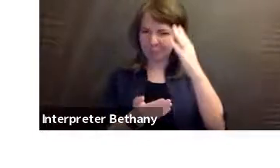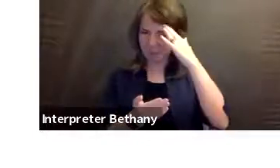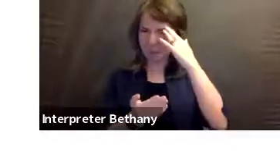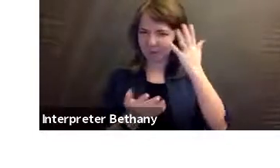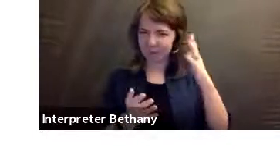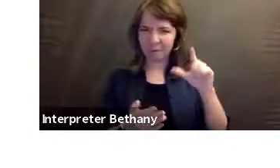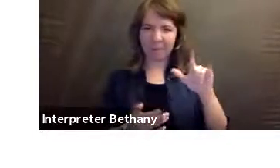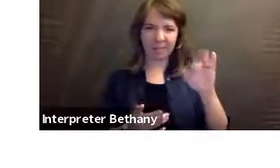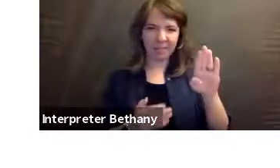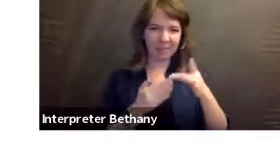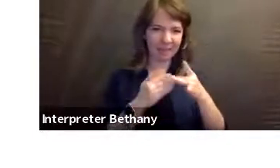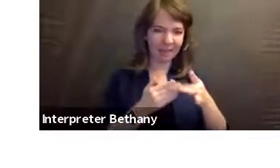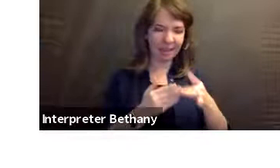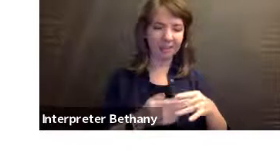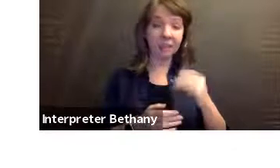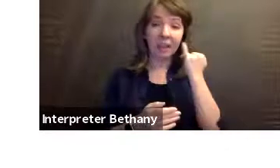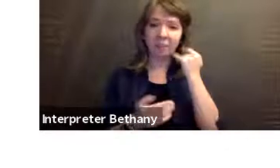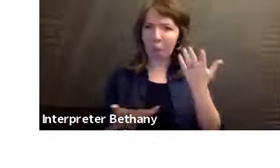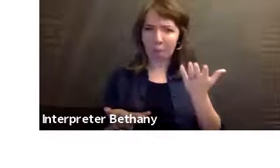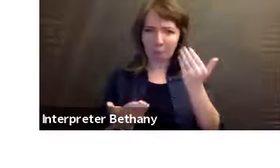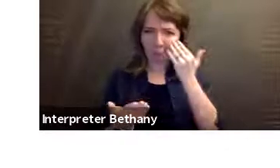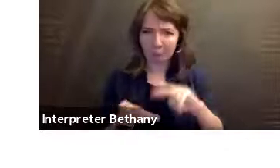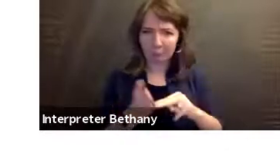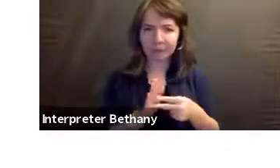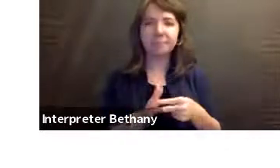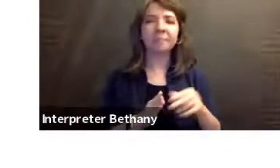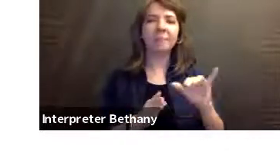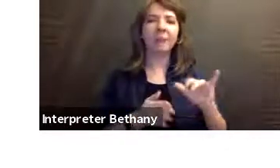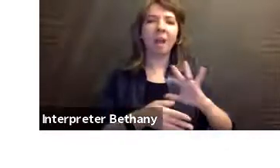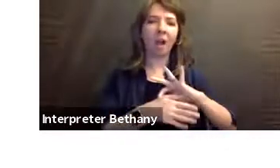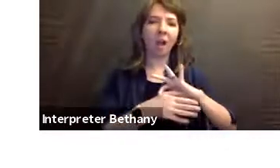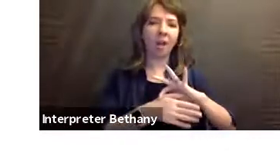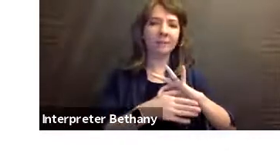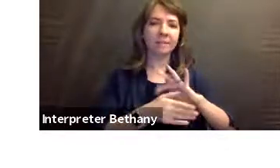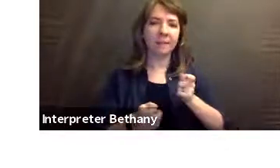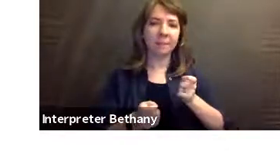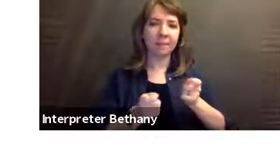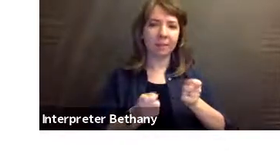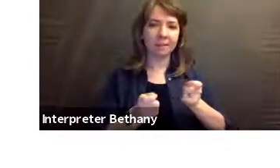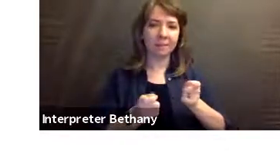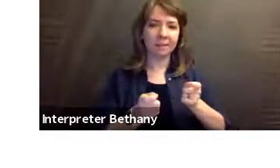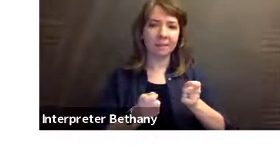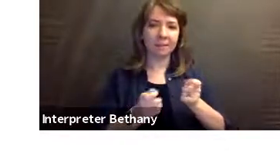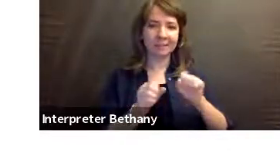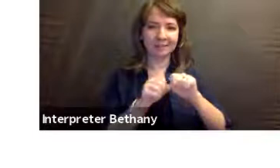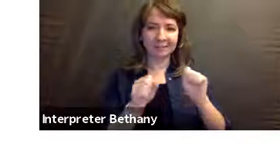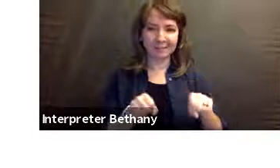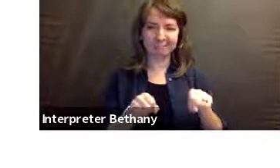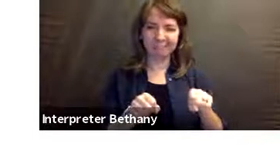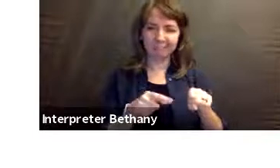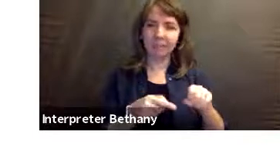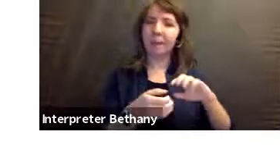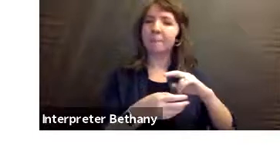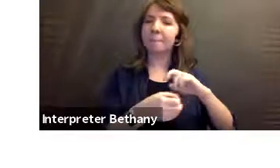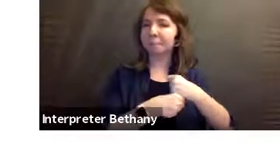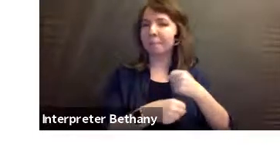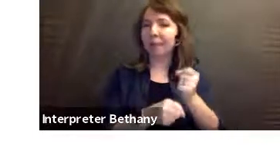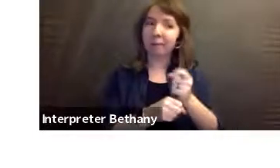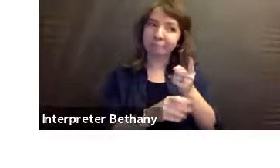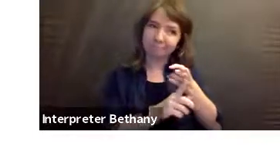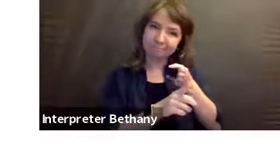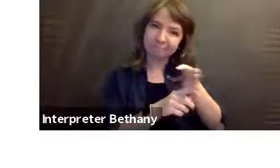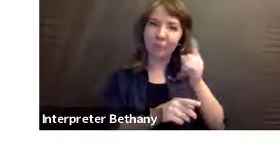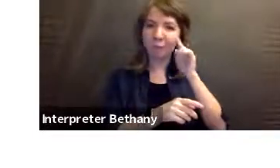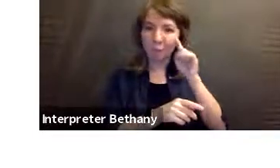Linda Kobashigawa: They if you're not, though they are a content management system that are created specifically for libraries, hence the live and device their library guides